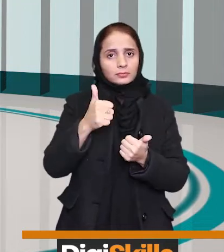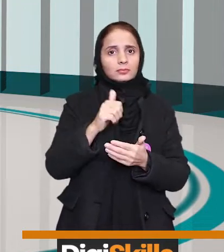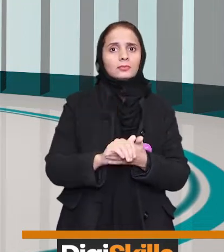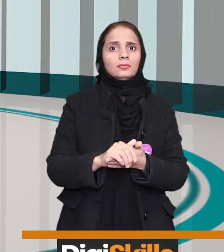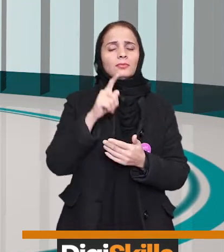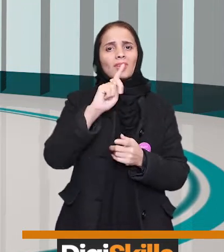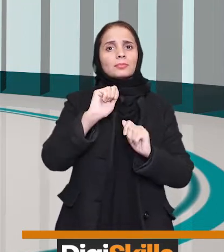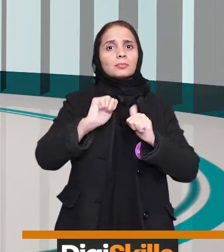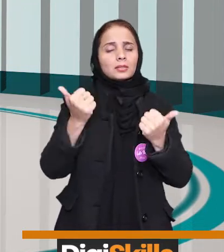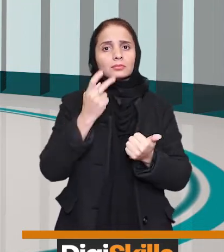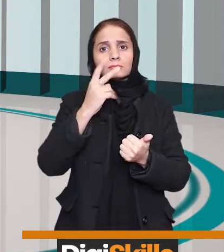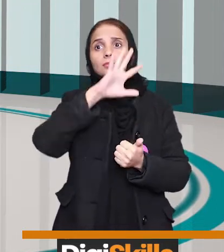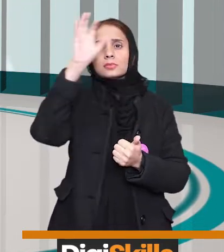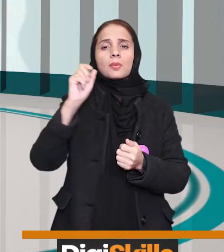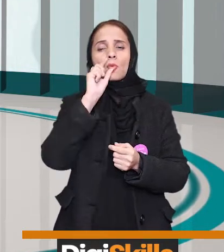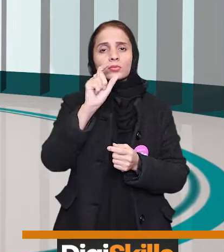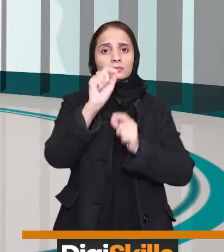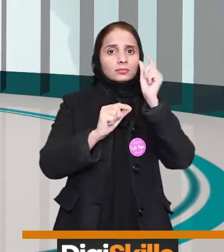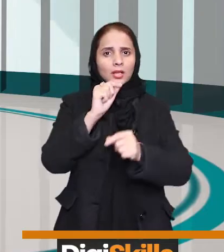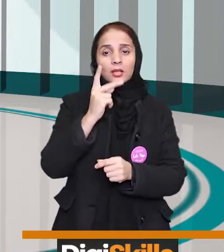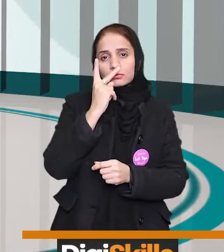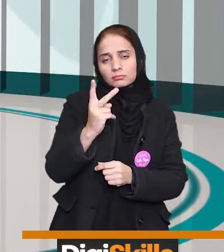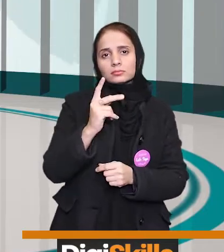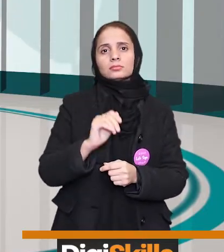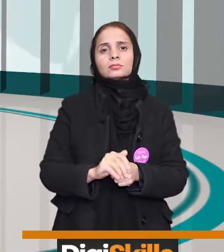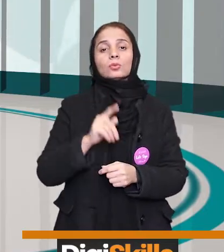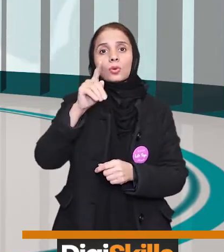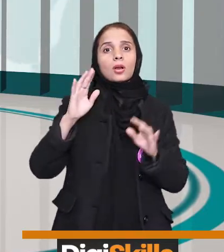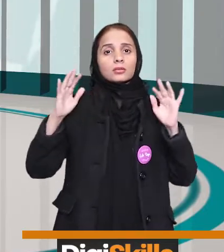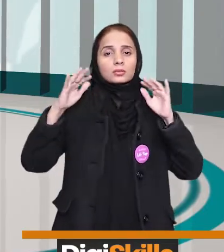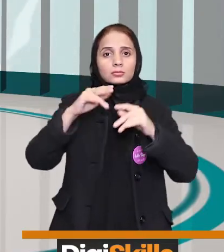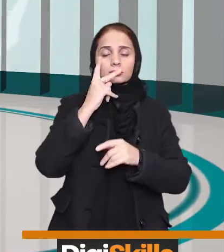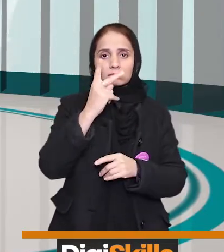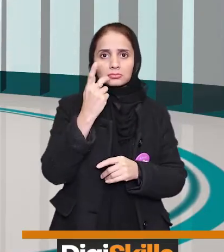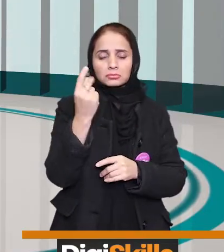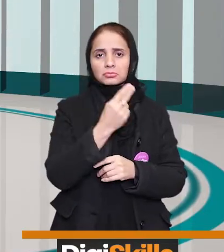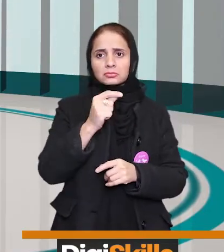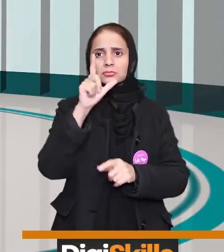After putting on the project the bids you got, you saw how people bid.